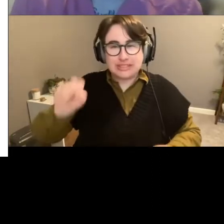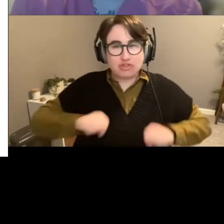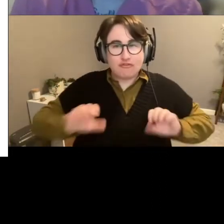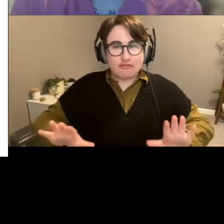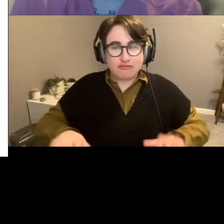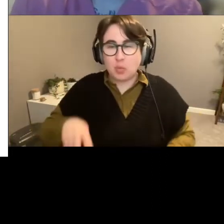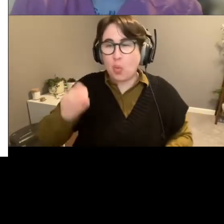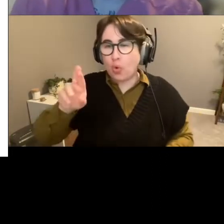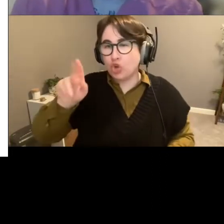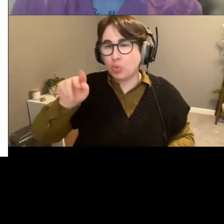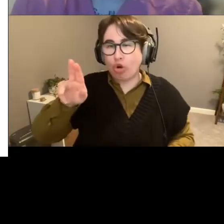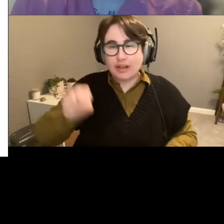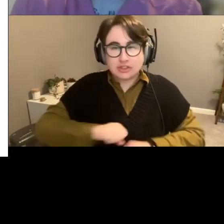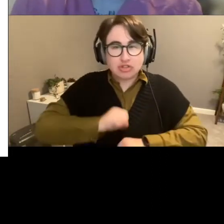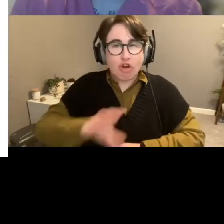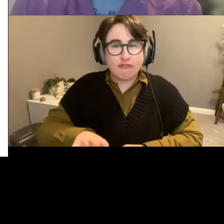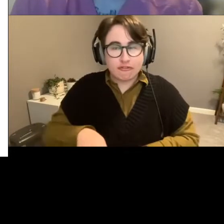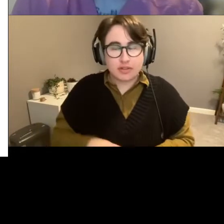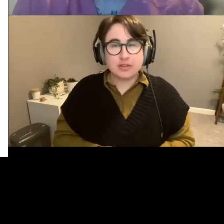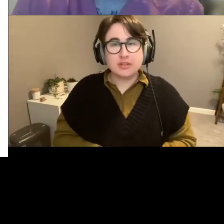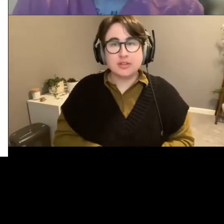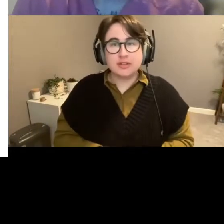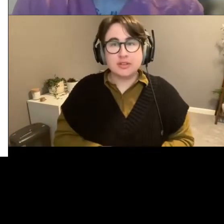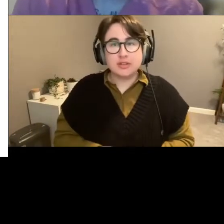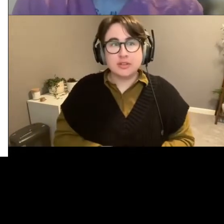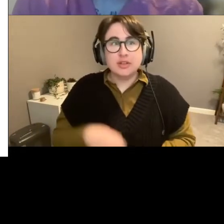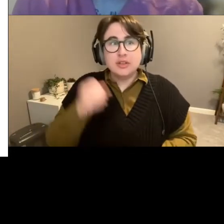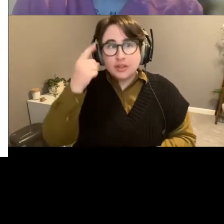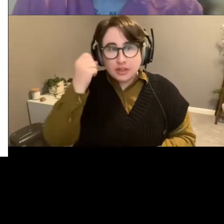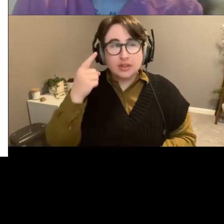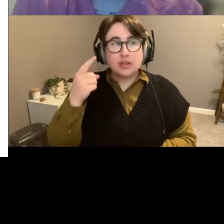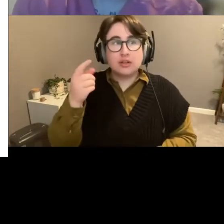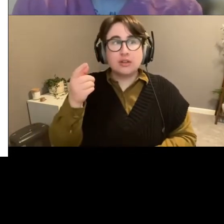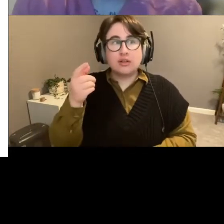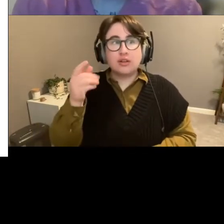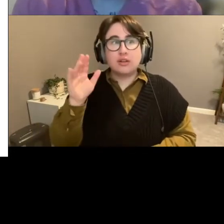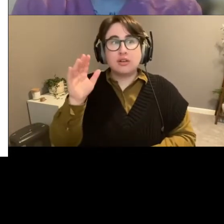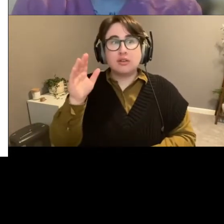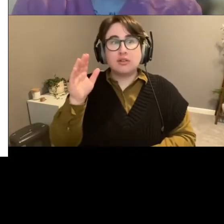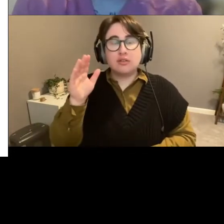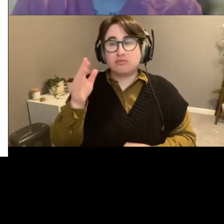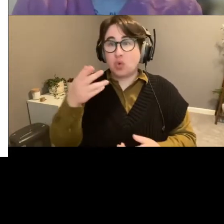testosterone does not reduce the efficacy of emergency contraception, so being on hormone therapy